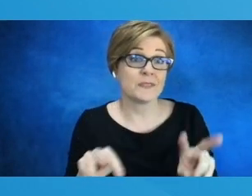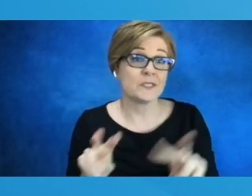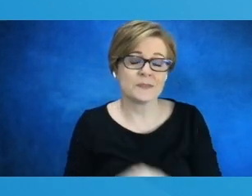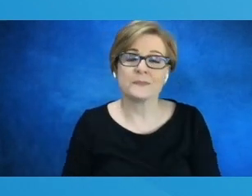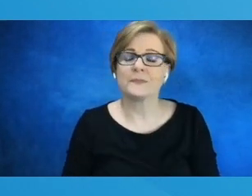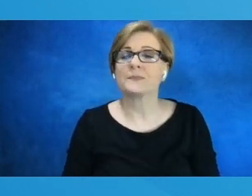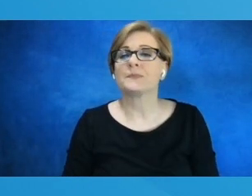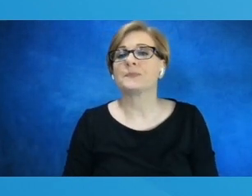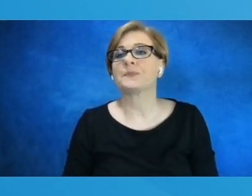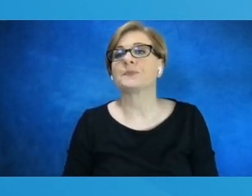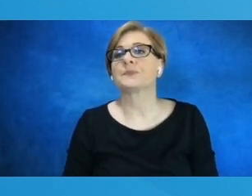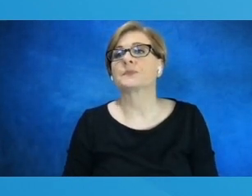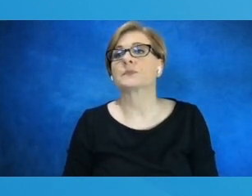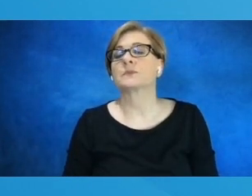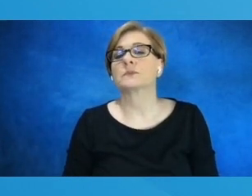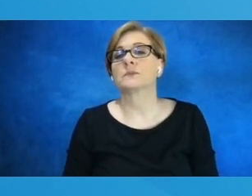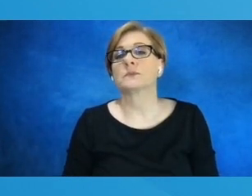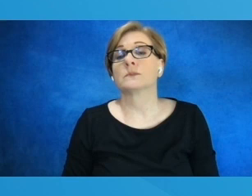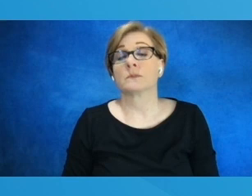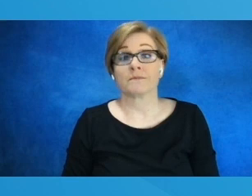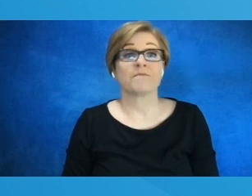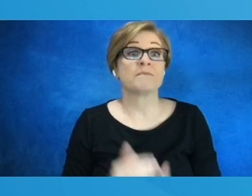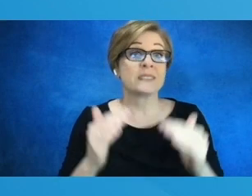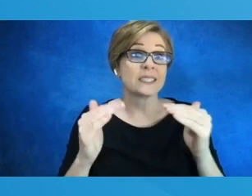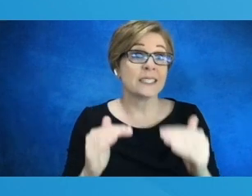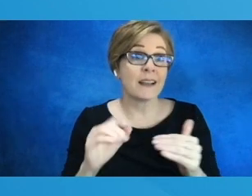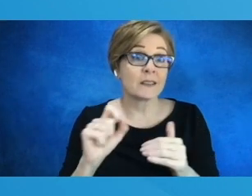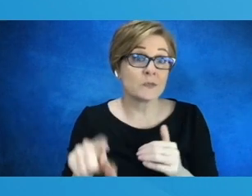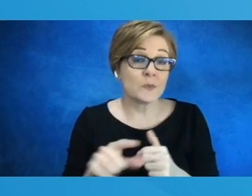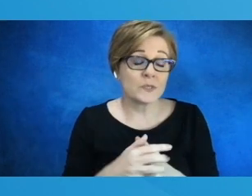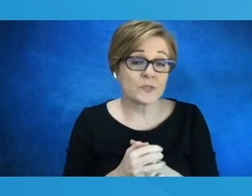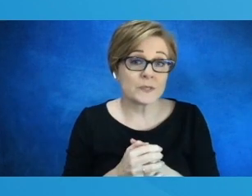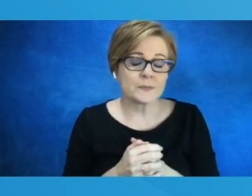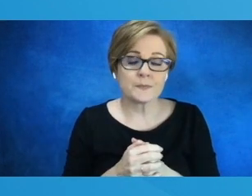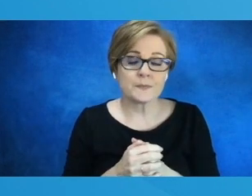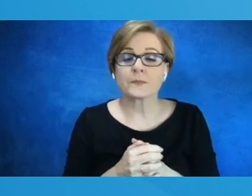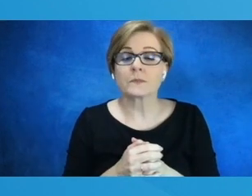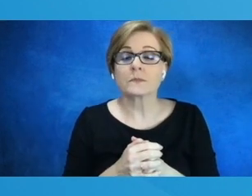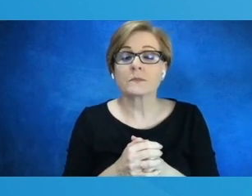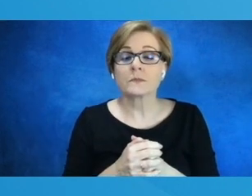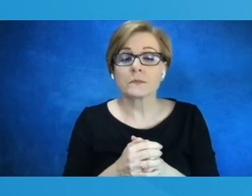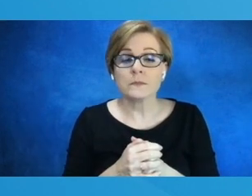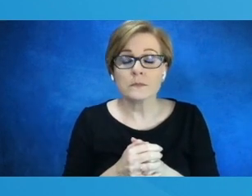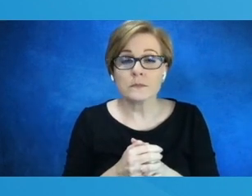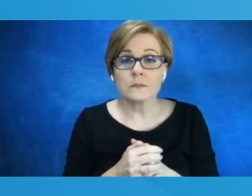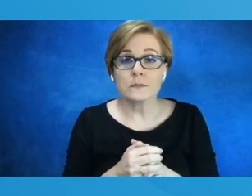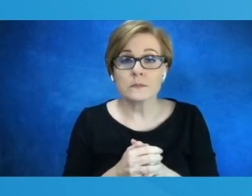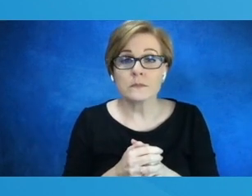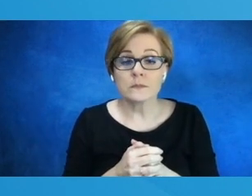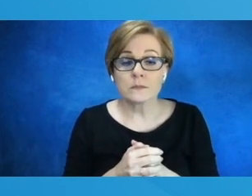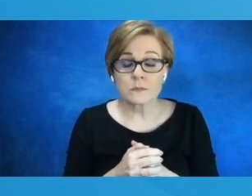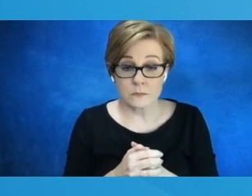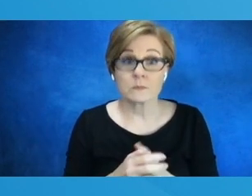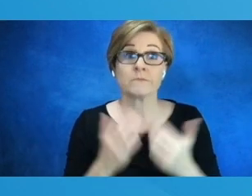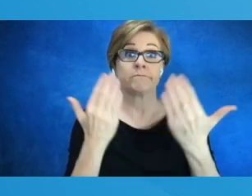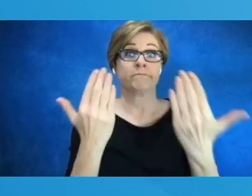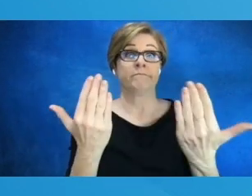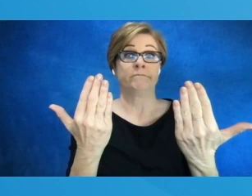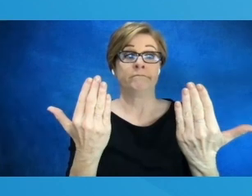So, next question, what can we learn from the differences?